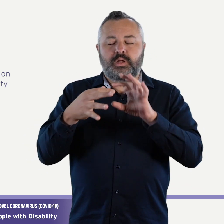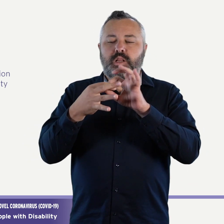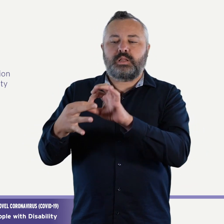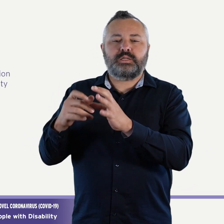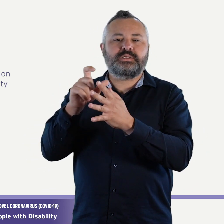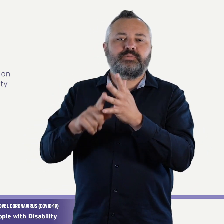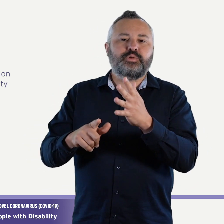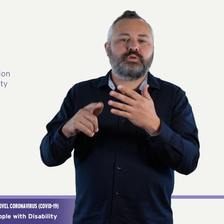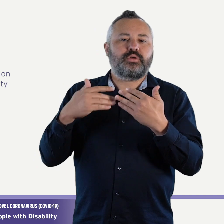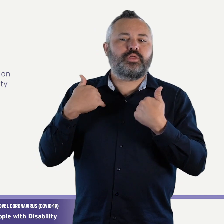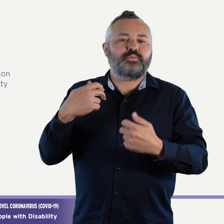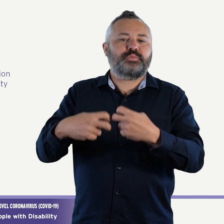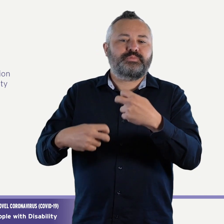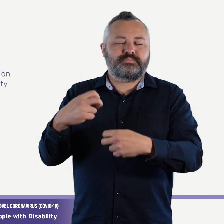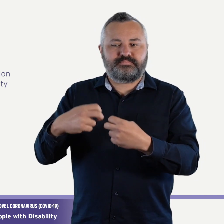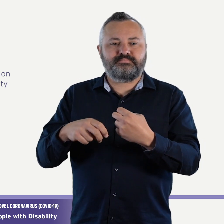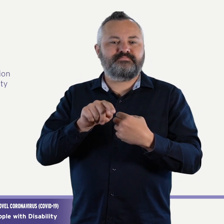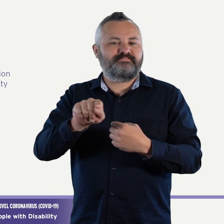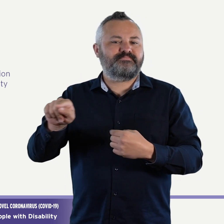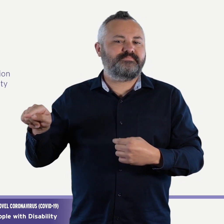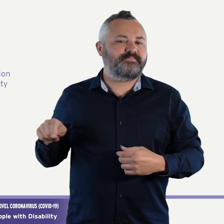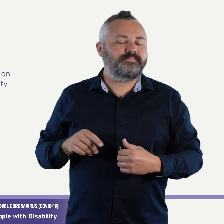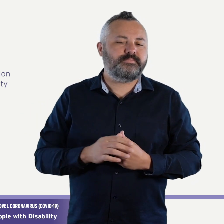some types of disability which are more prone to respiratory illness and heart conditions.